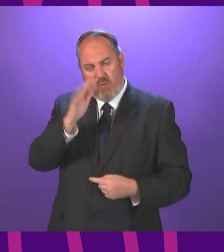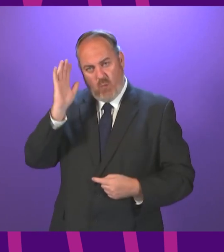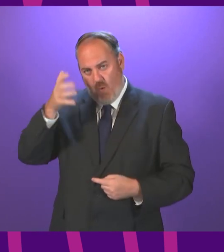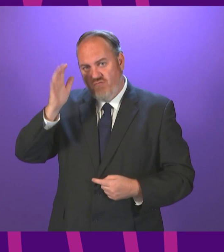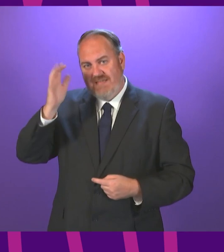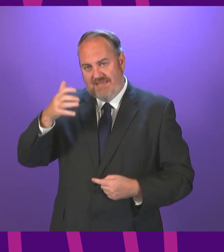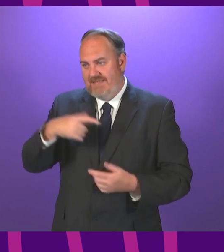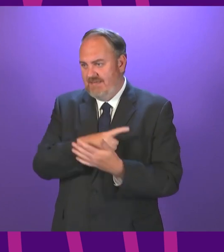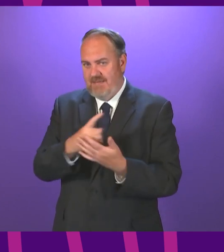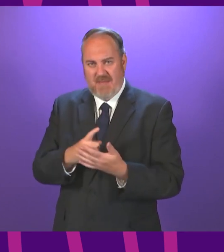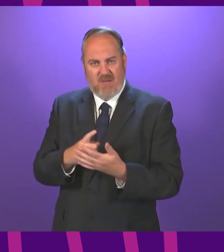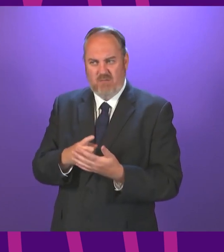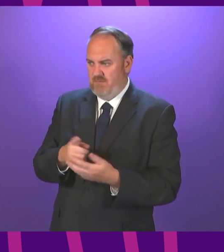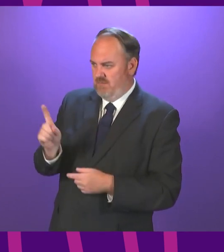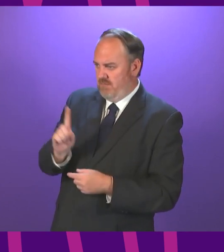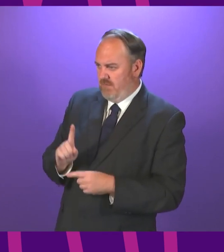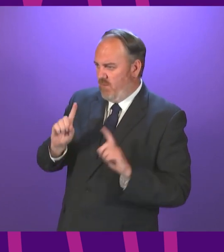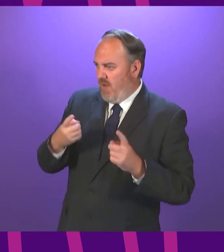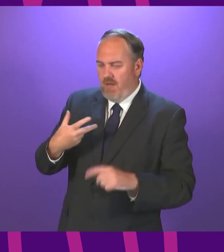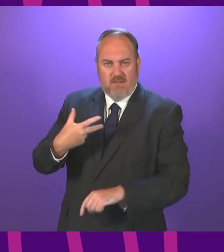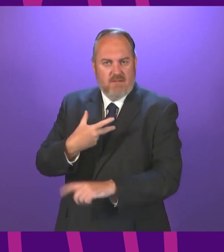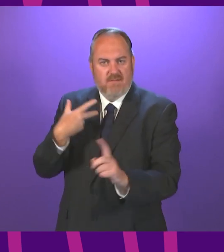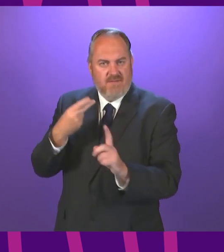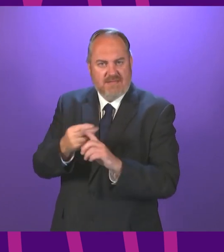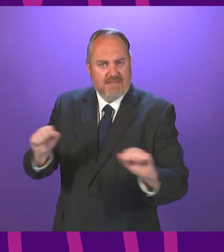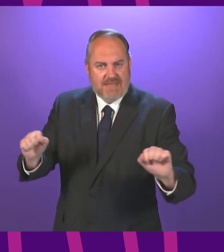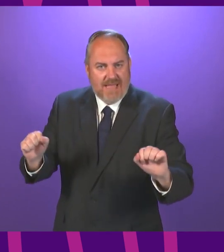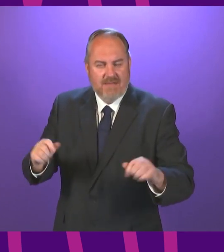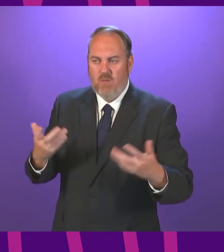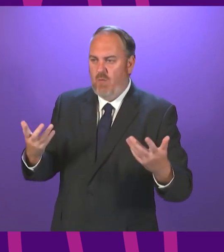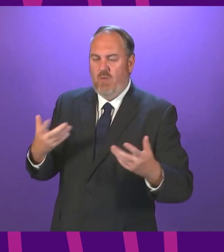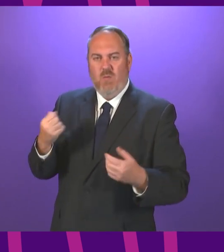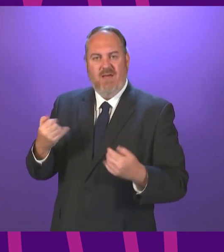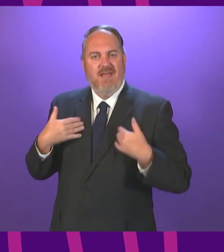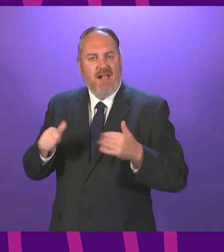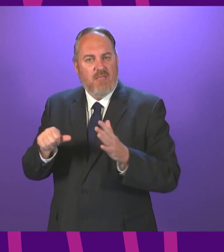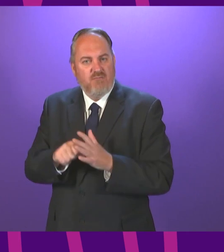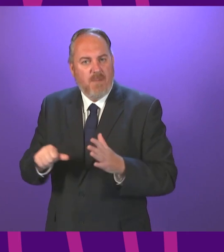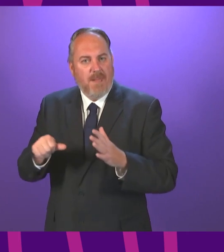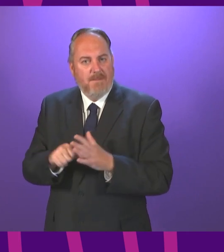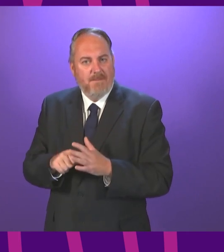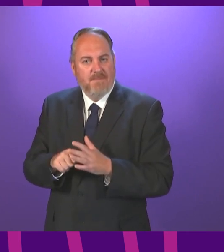particularly if you cannot have the vaccine, or if you have conditions that suppress your